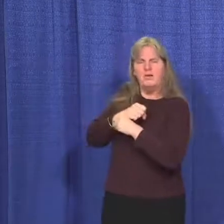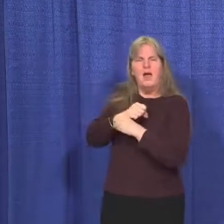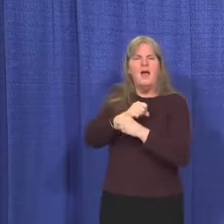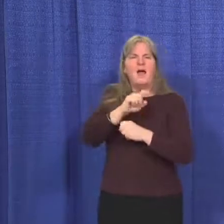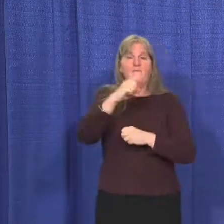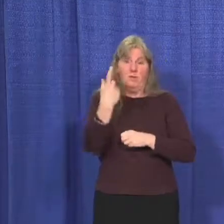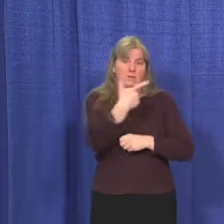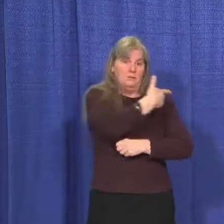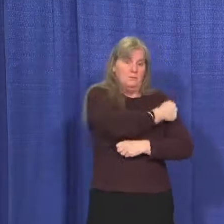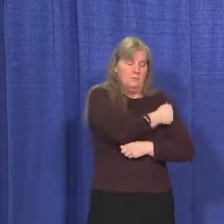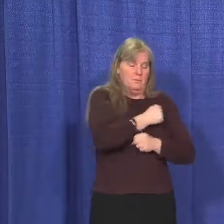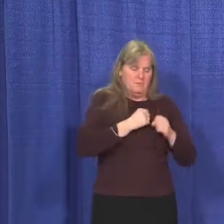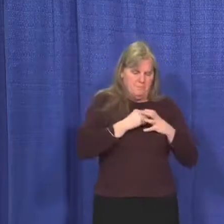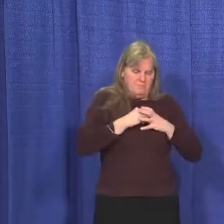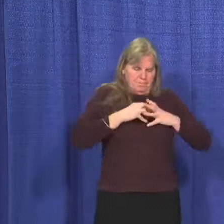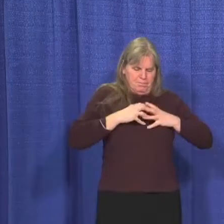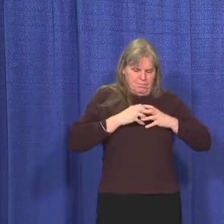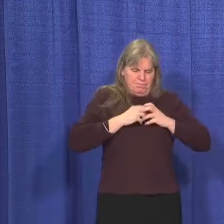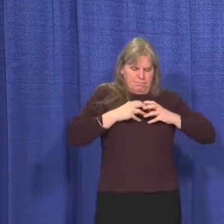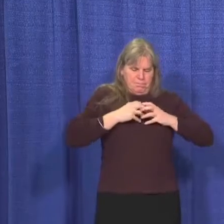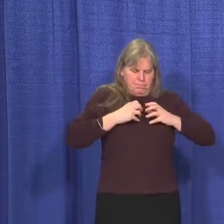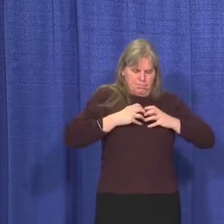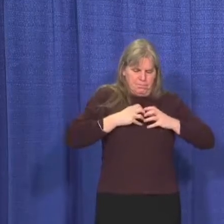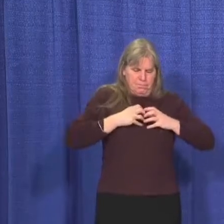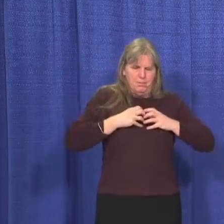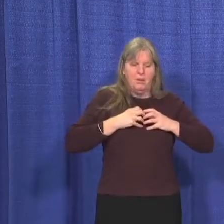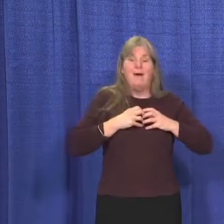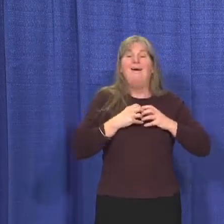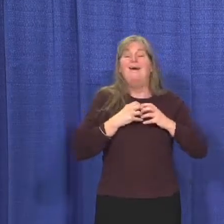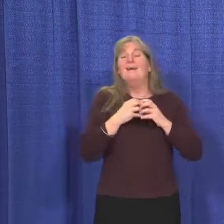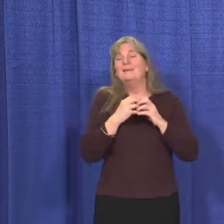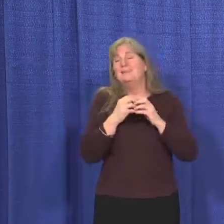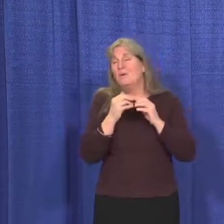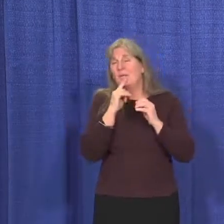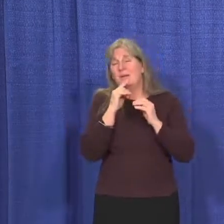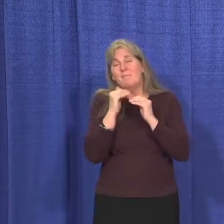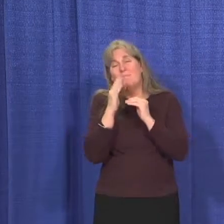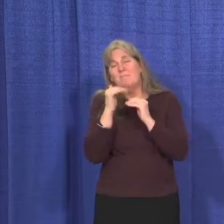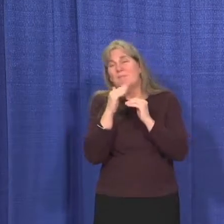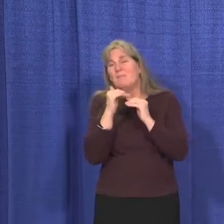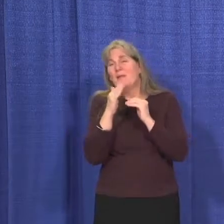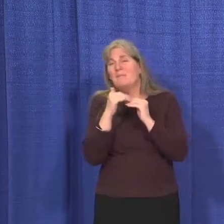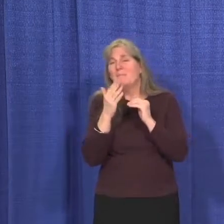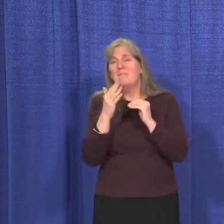haven't had time for that first priming effect to occur. So the minimum interval for